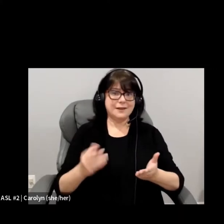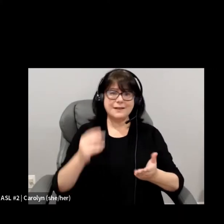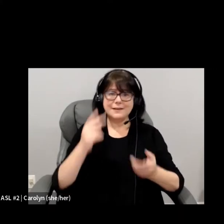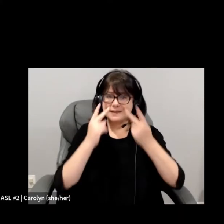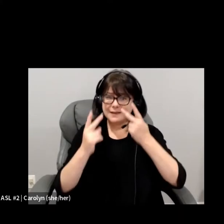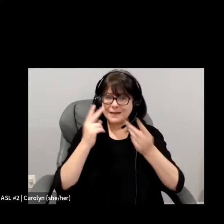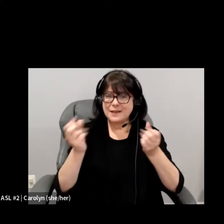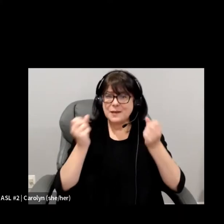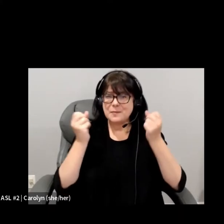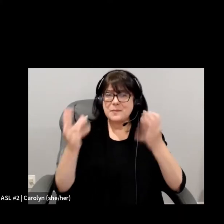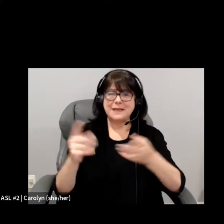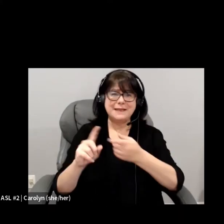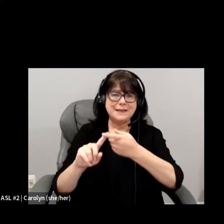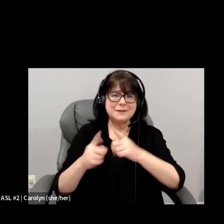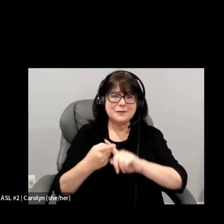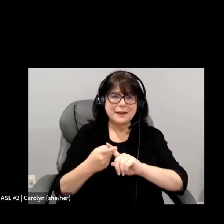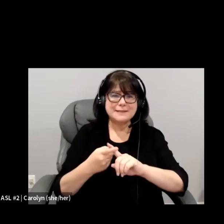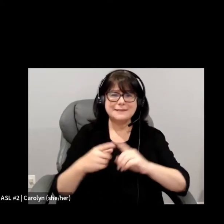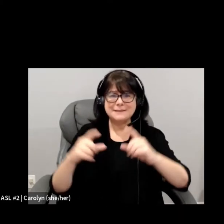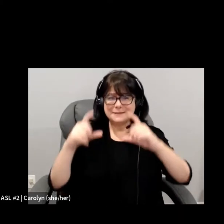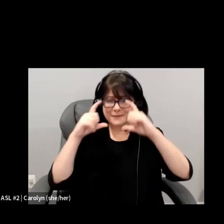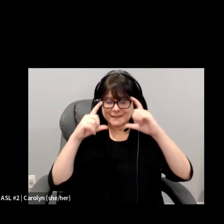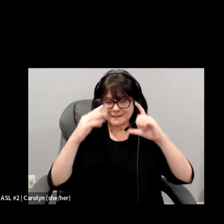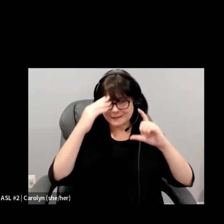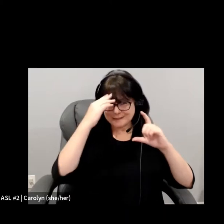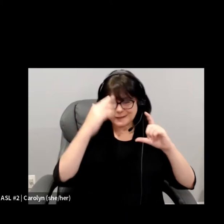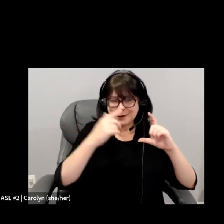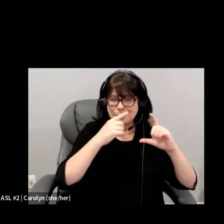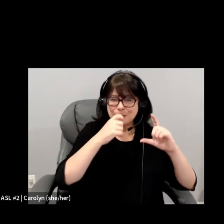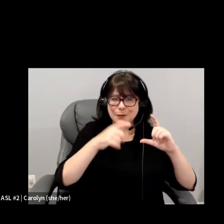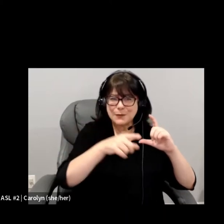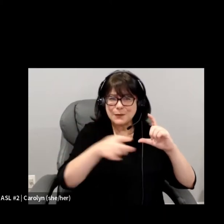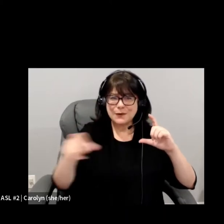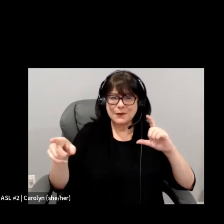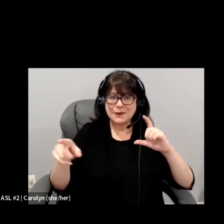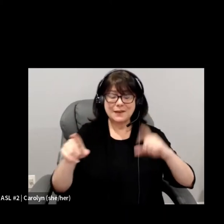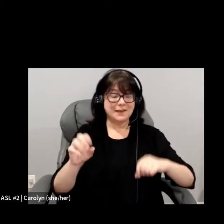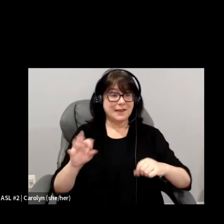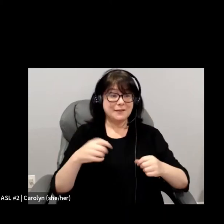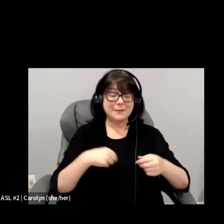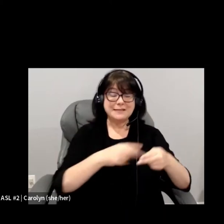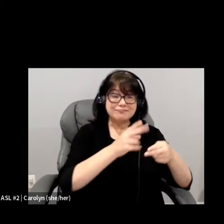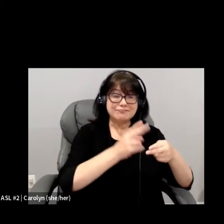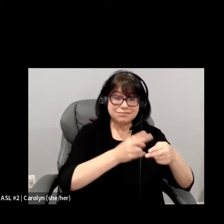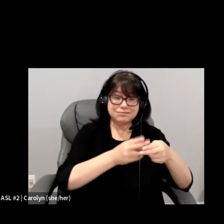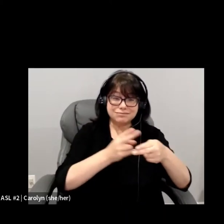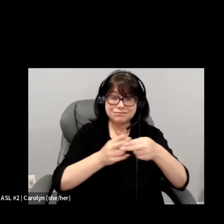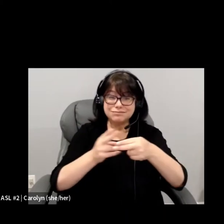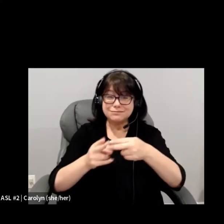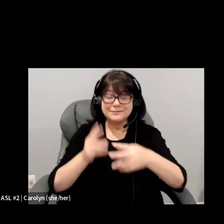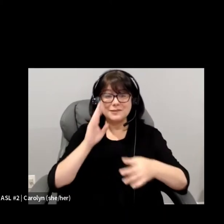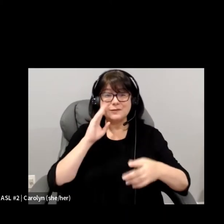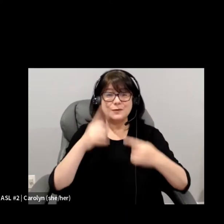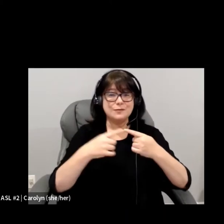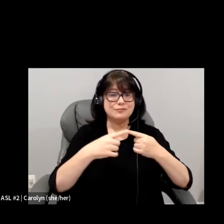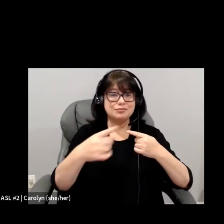WE WOULD SPEND THE REST OF THE EVENING IF I WAS RECITING THE DIFFERENT NAMES. I GIVE YOU ALL A HUGE VIRTUAL HUG.